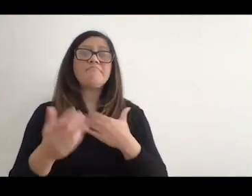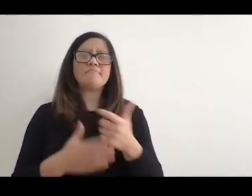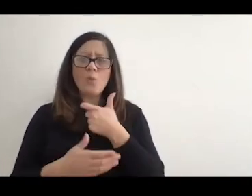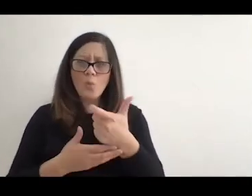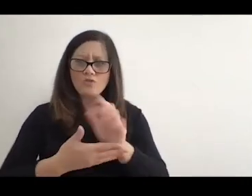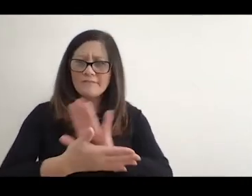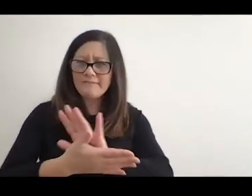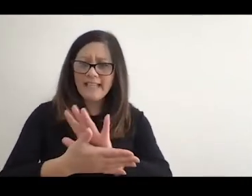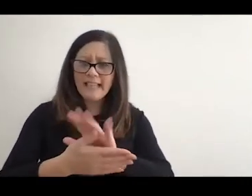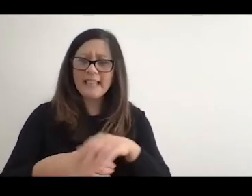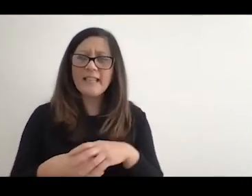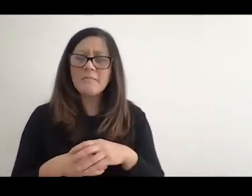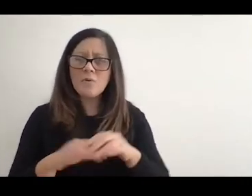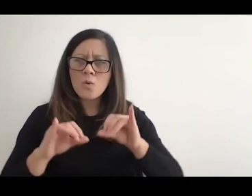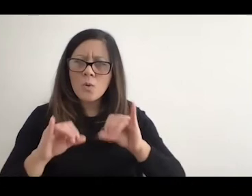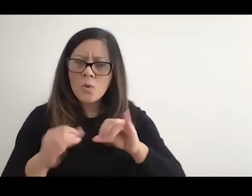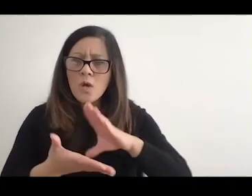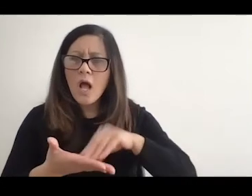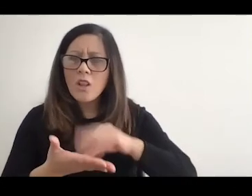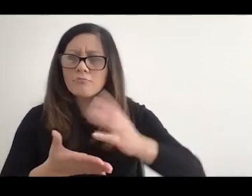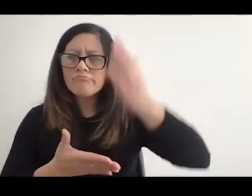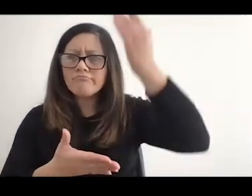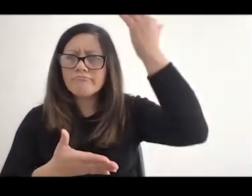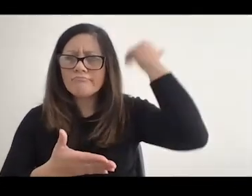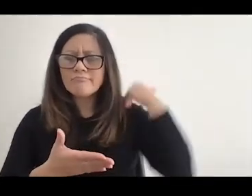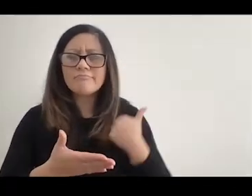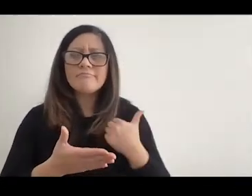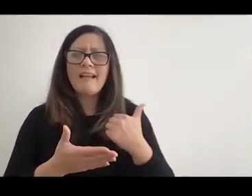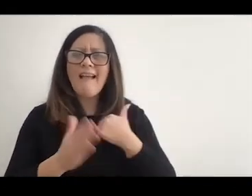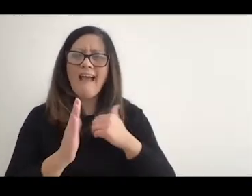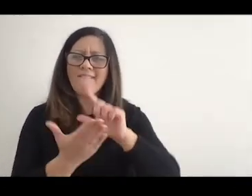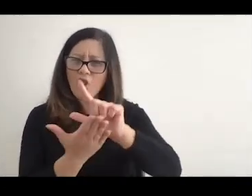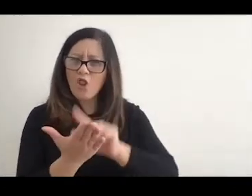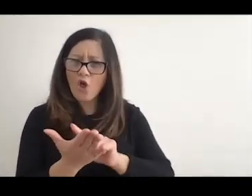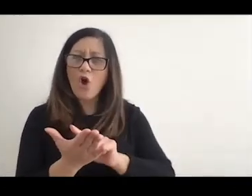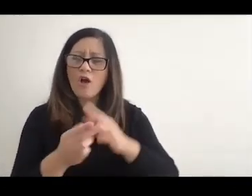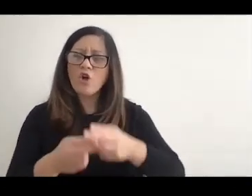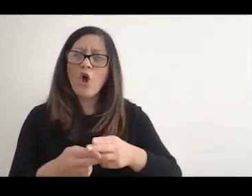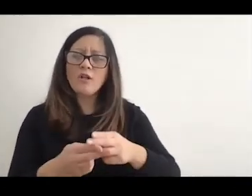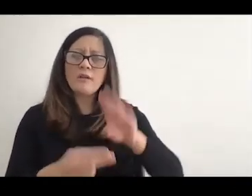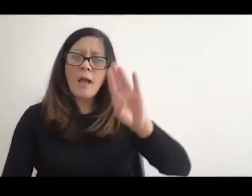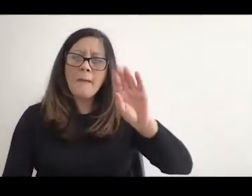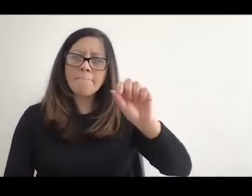That there had been a beggar's law. On the book since the 1800s, not just here in the states,